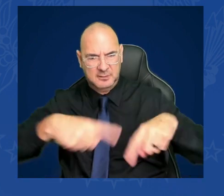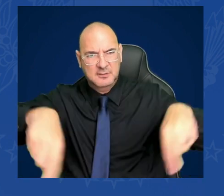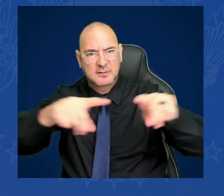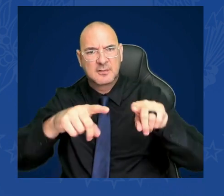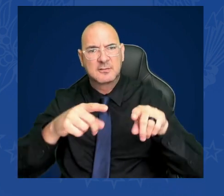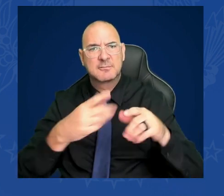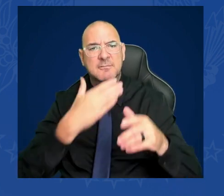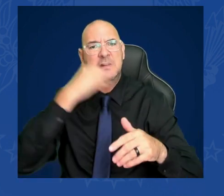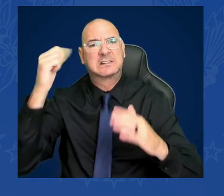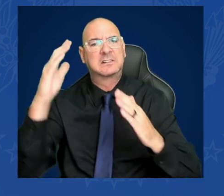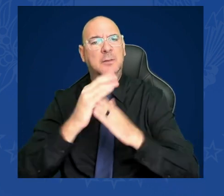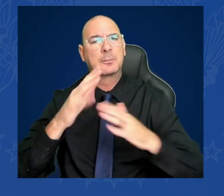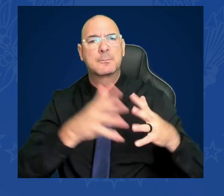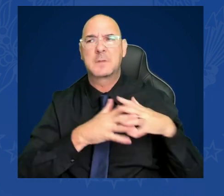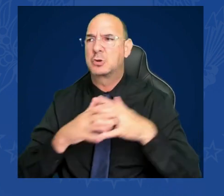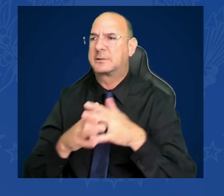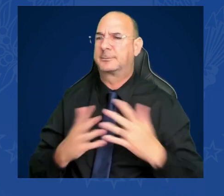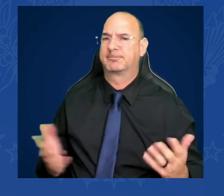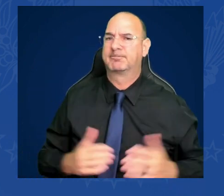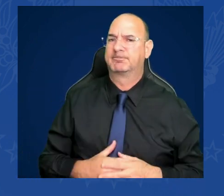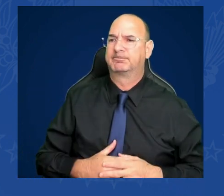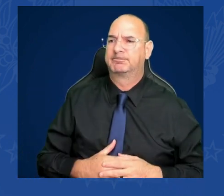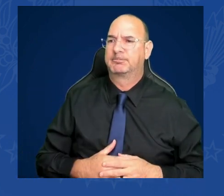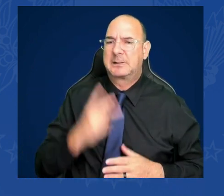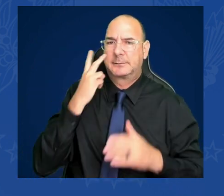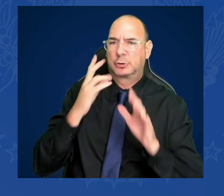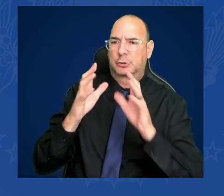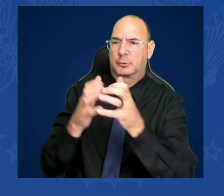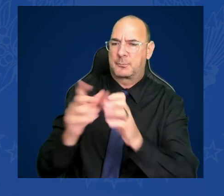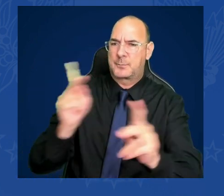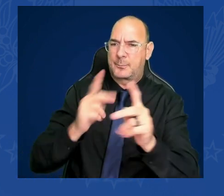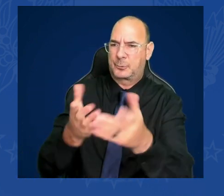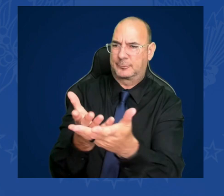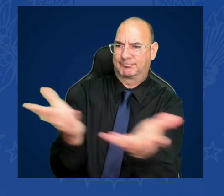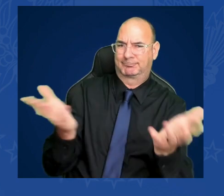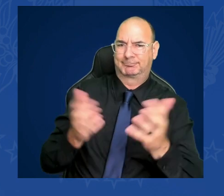I see a group of individuals, each with your own life experience --